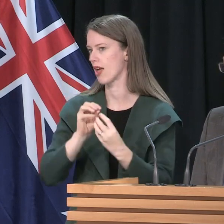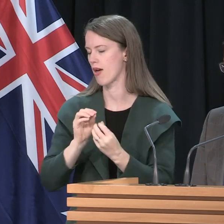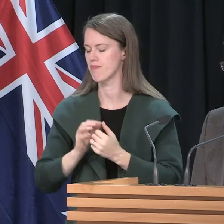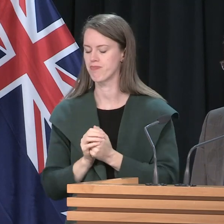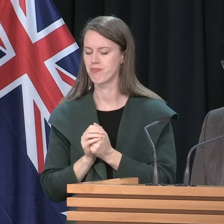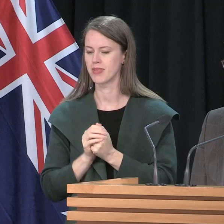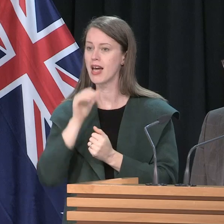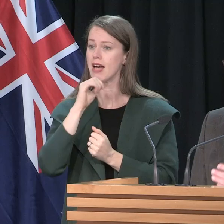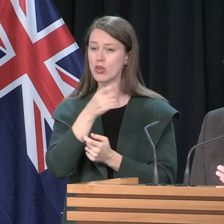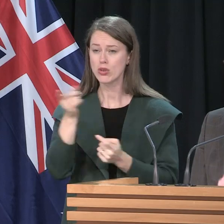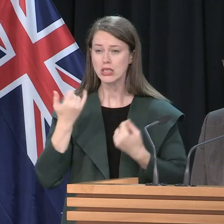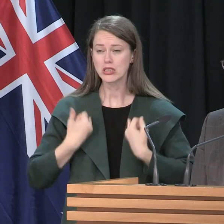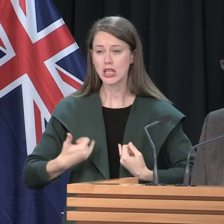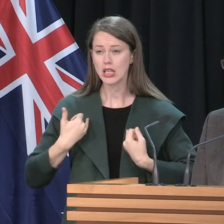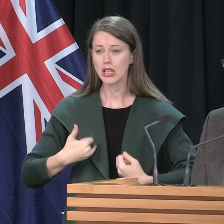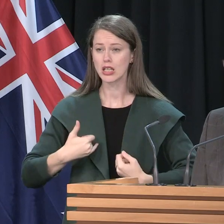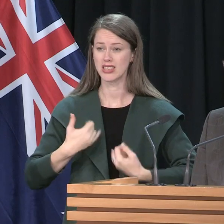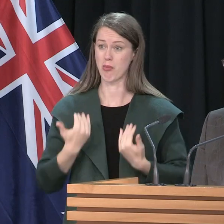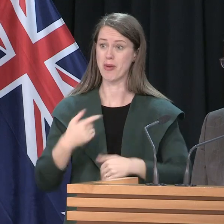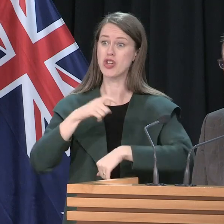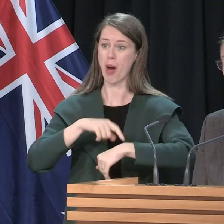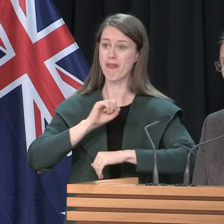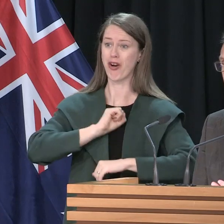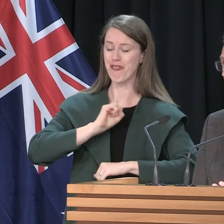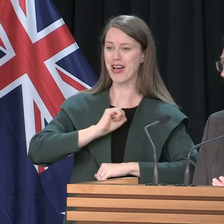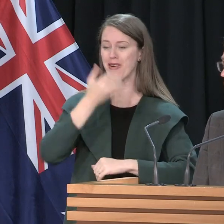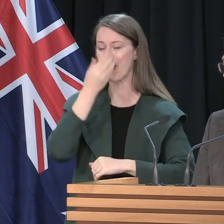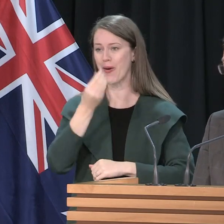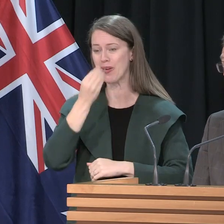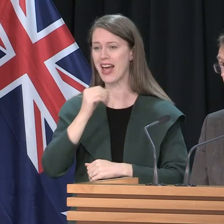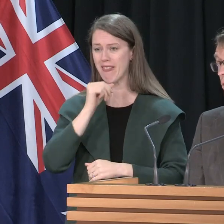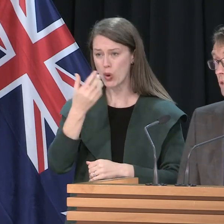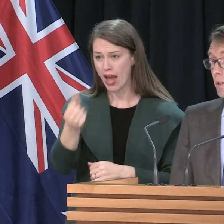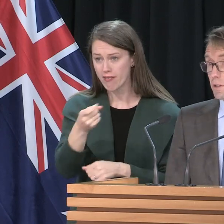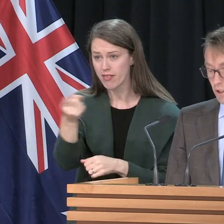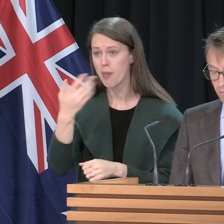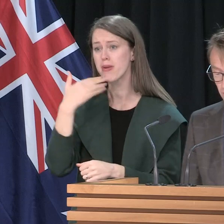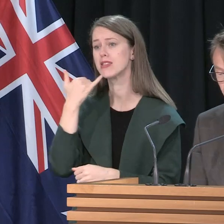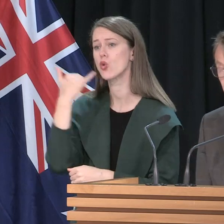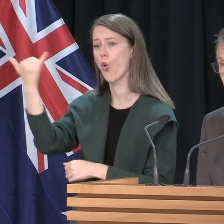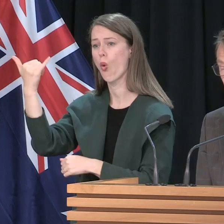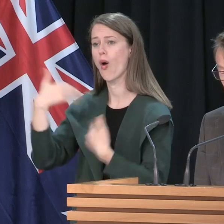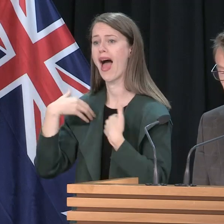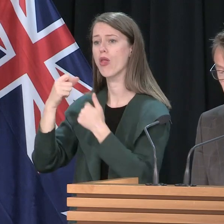that people will also accept that offer. So just a remind anyone with respiratory